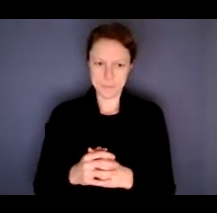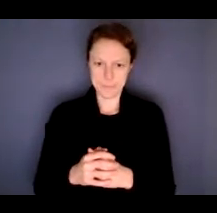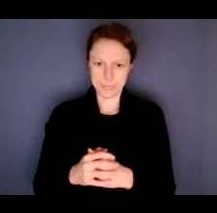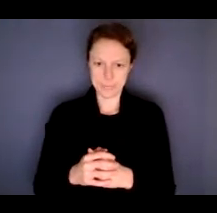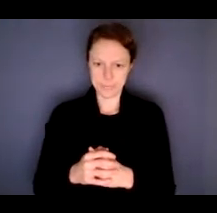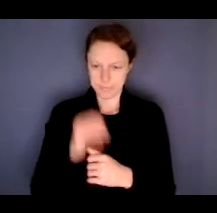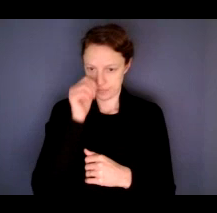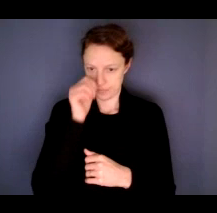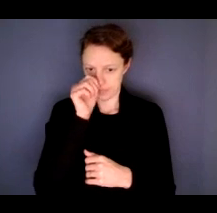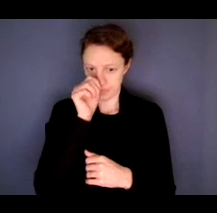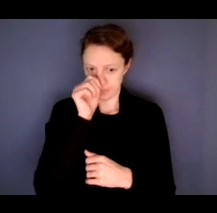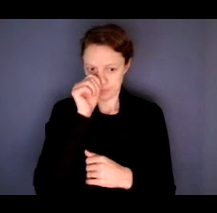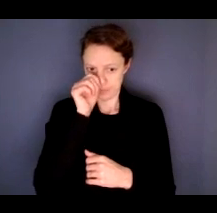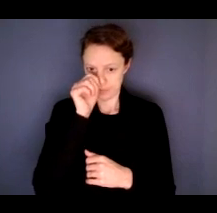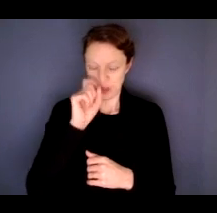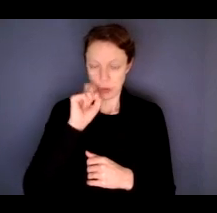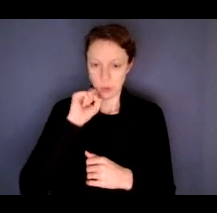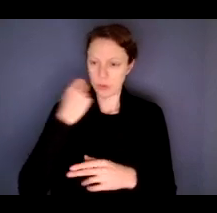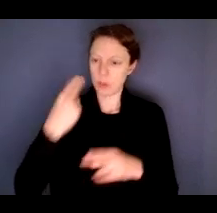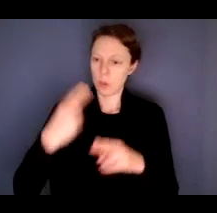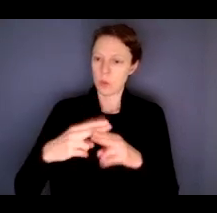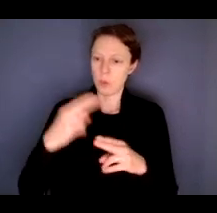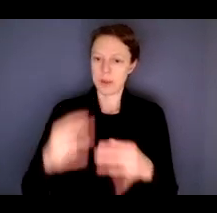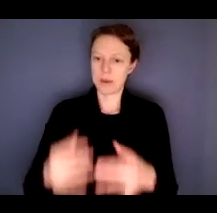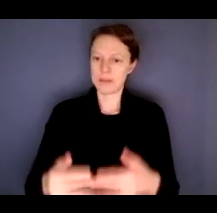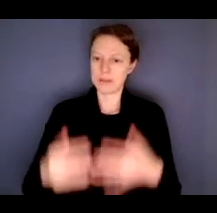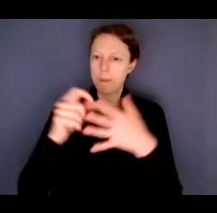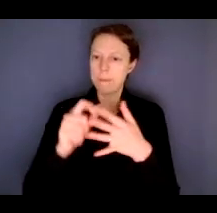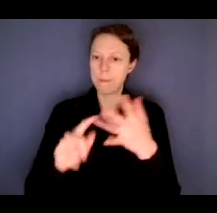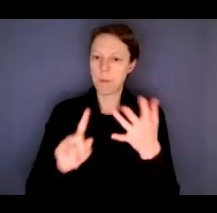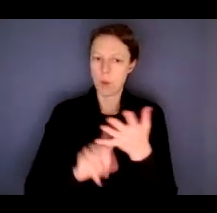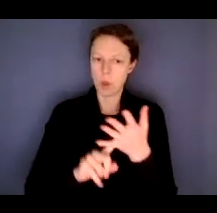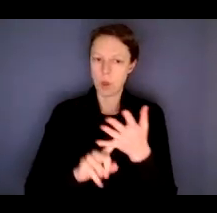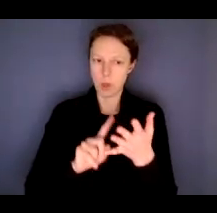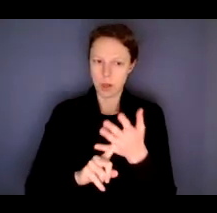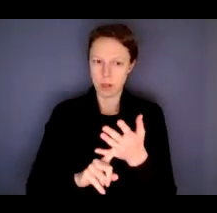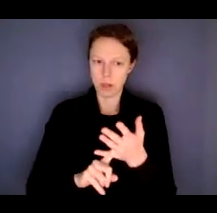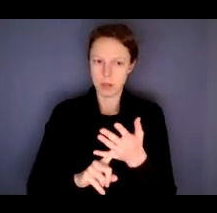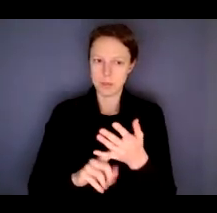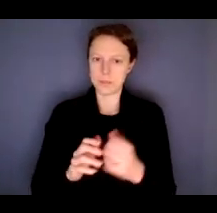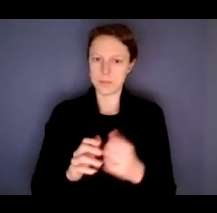Right. We're going to run a poll to start off today. And we're just wondering,